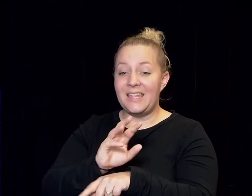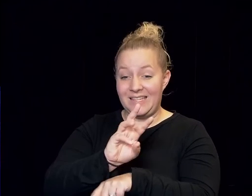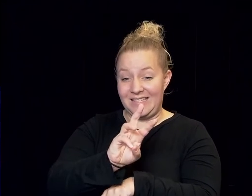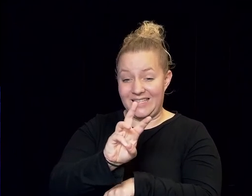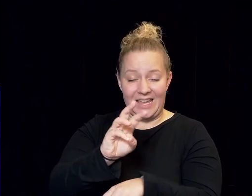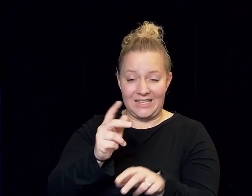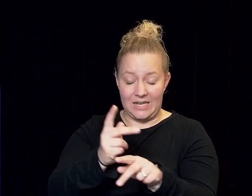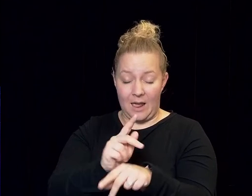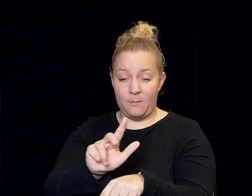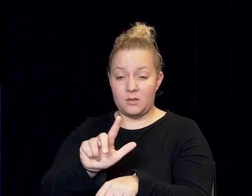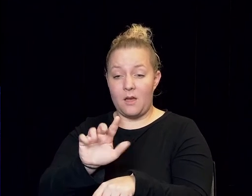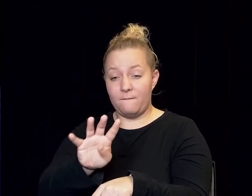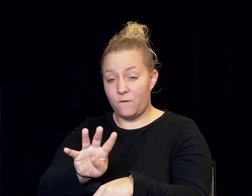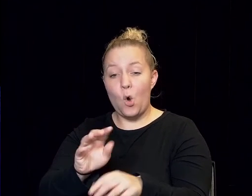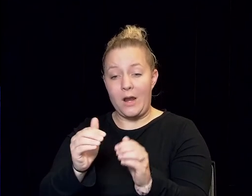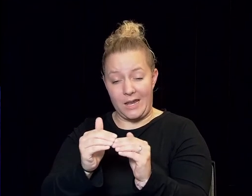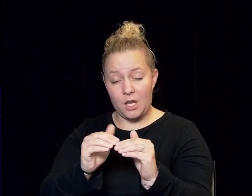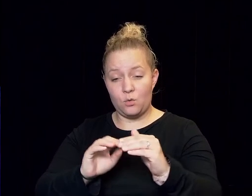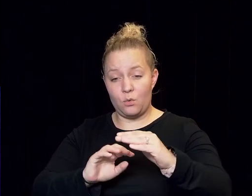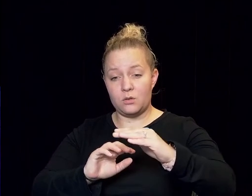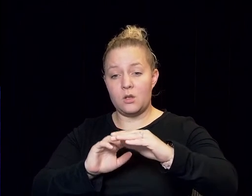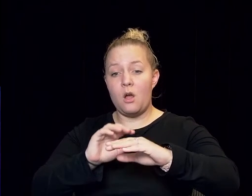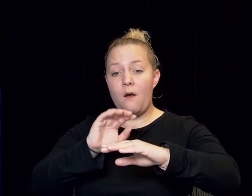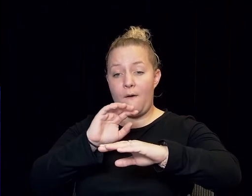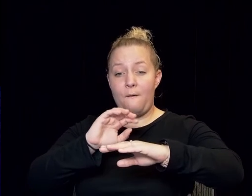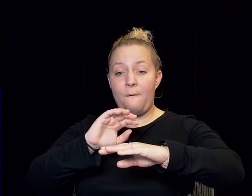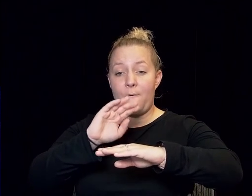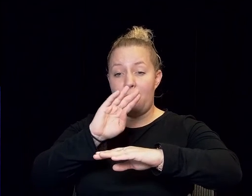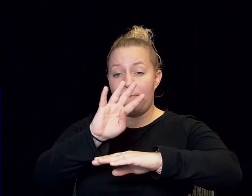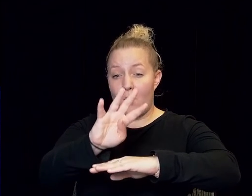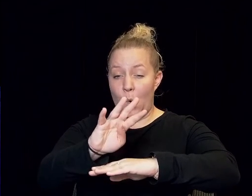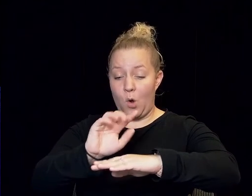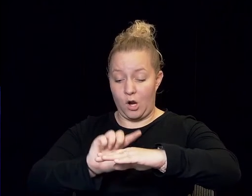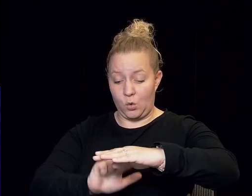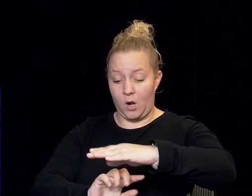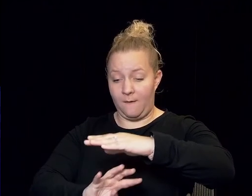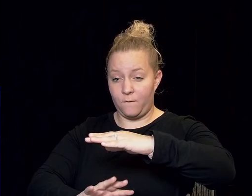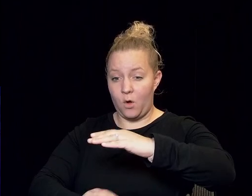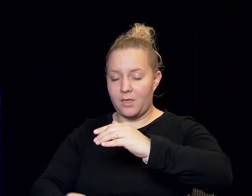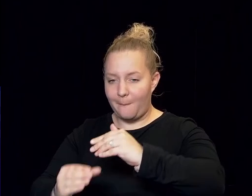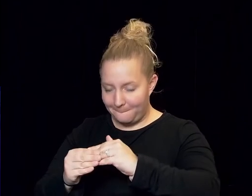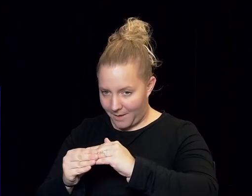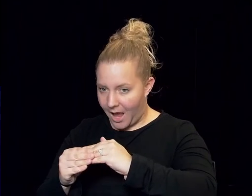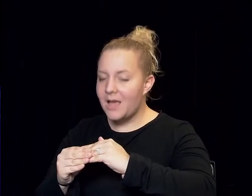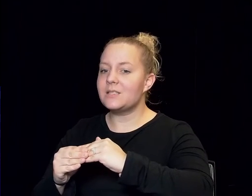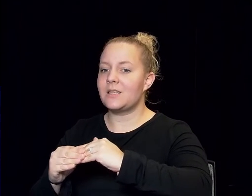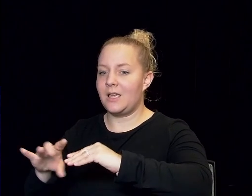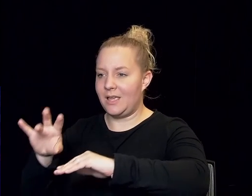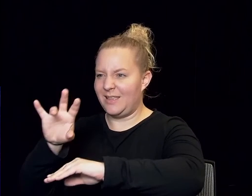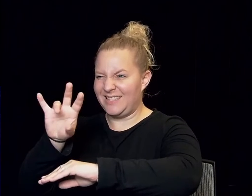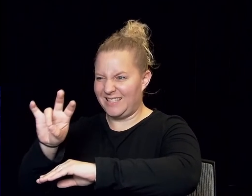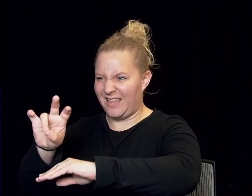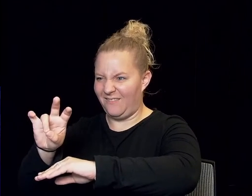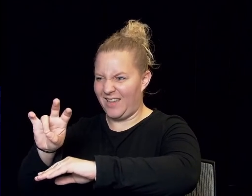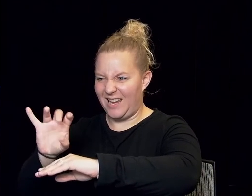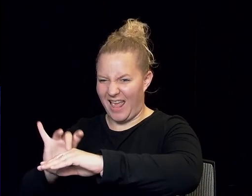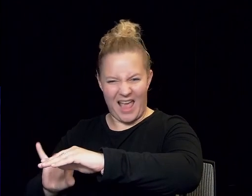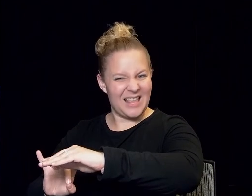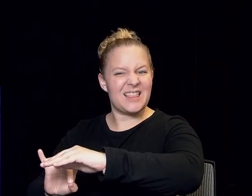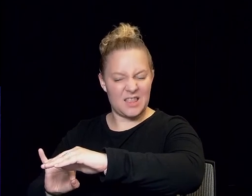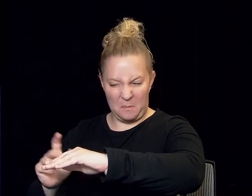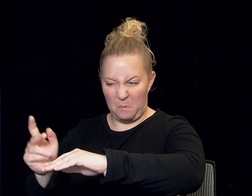to get 4/24. Okay, plus and then I have 7/8. So, I'm going to multiply